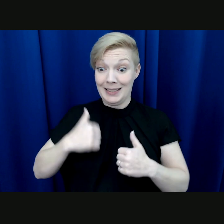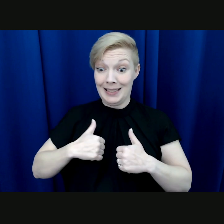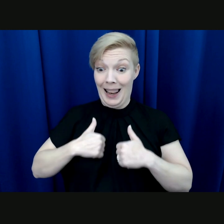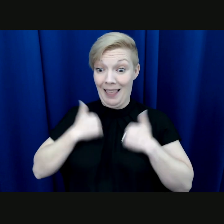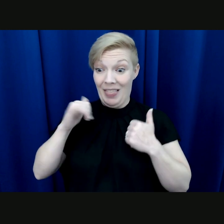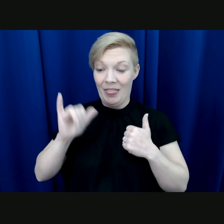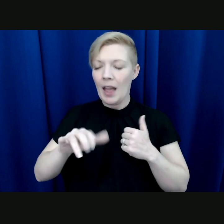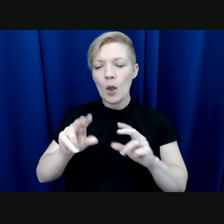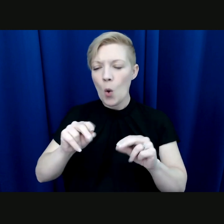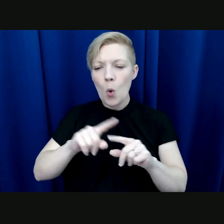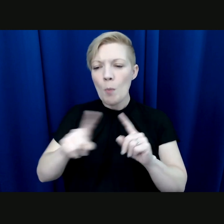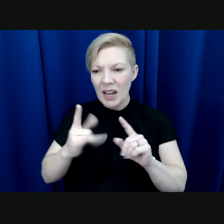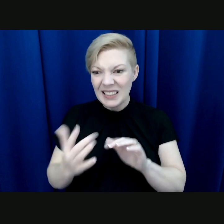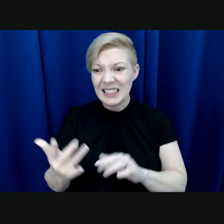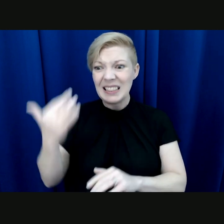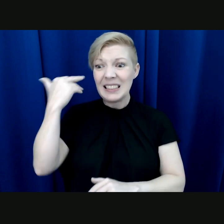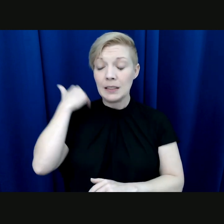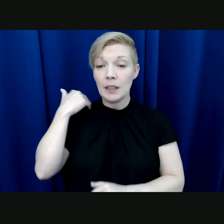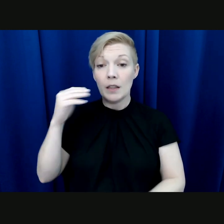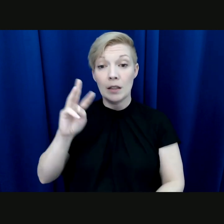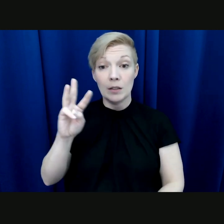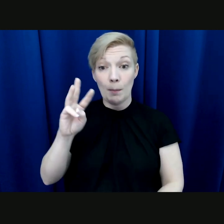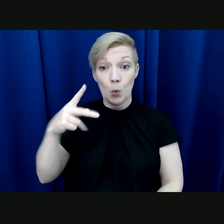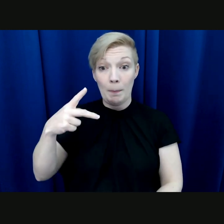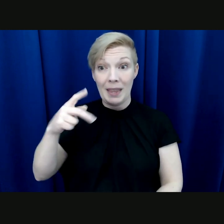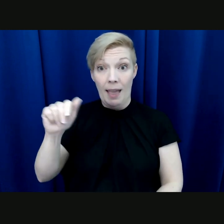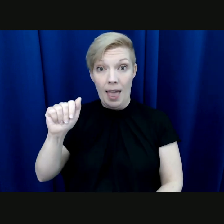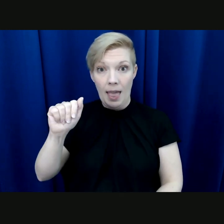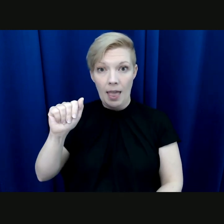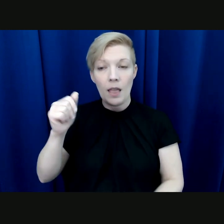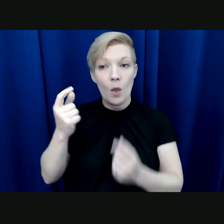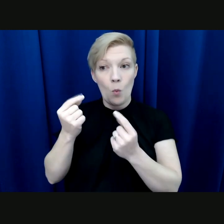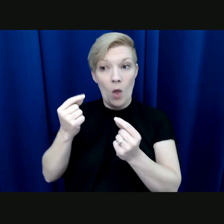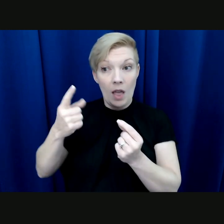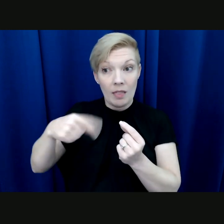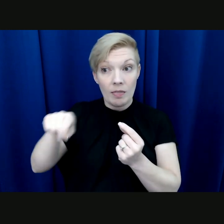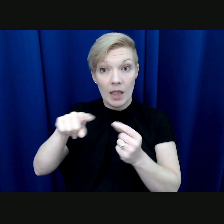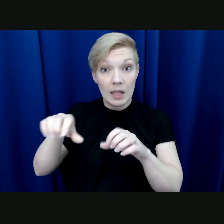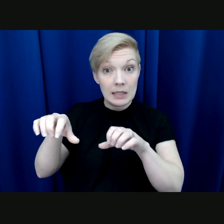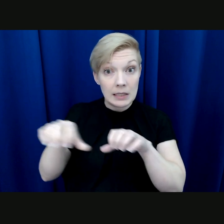the WPA did for this country and how it impacted.